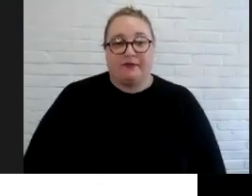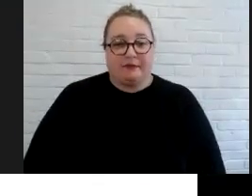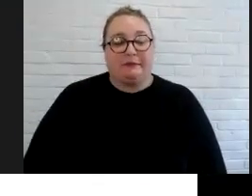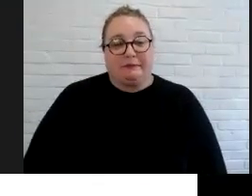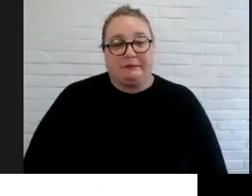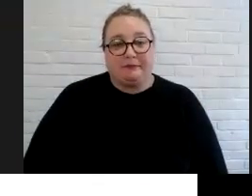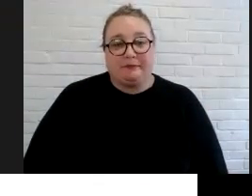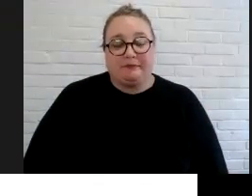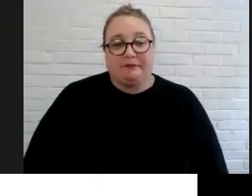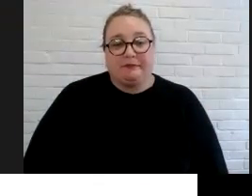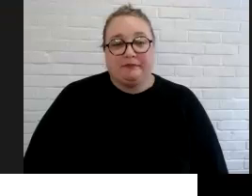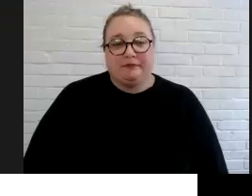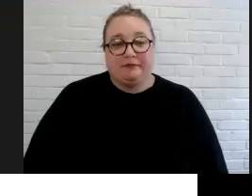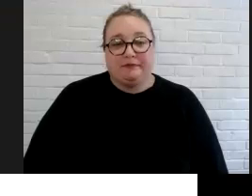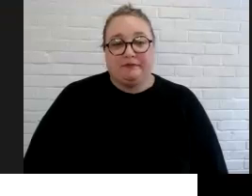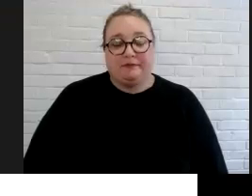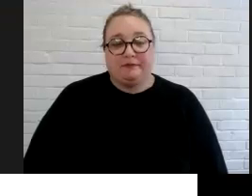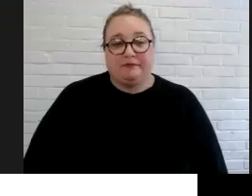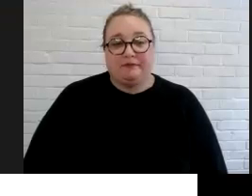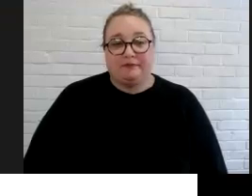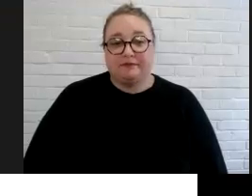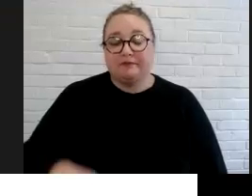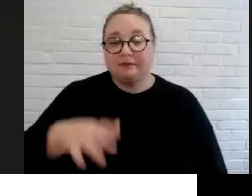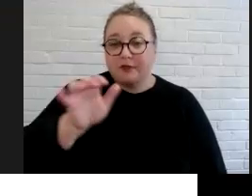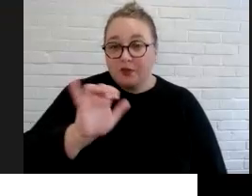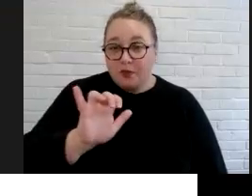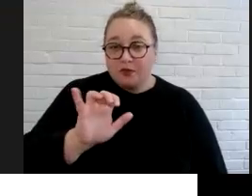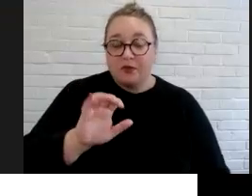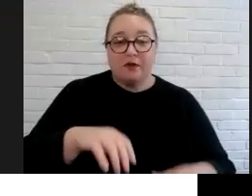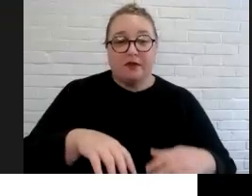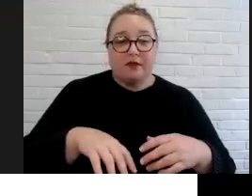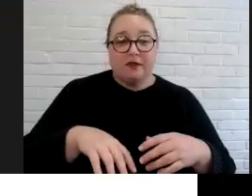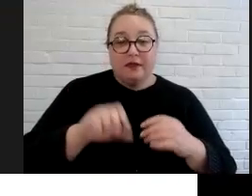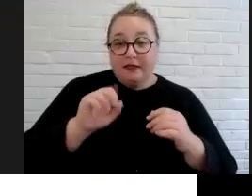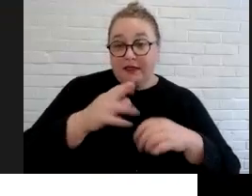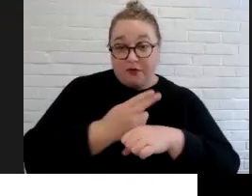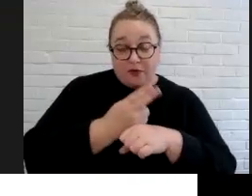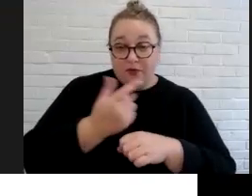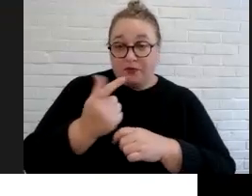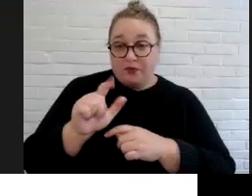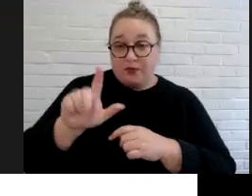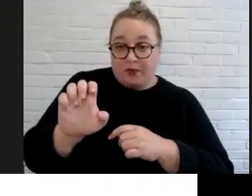Other ways to build your list. If you are a Google user, you can create a plan